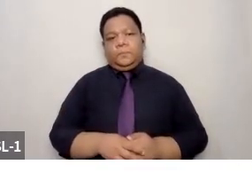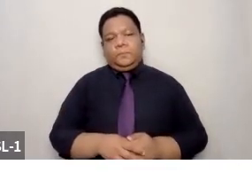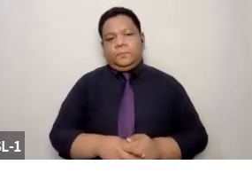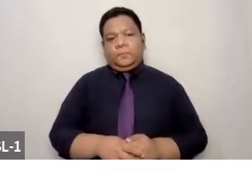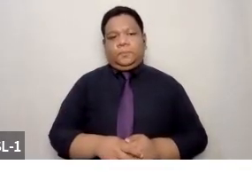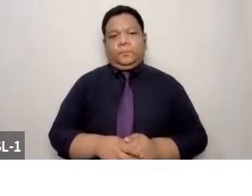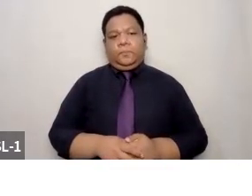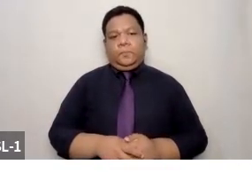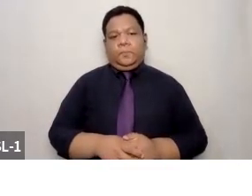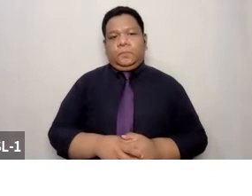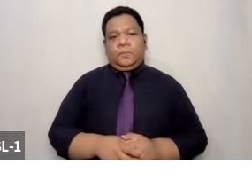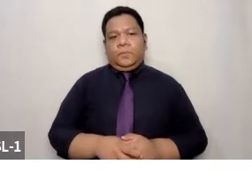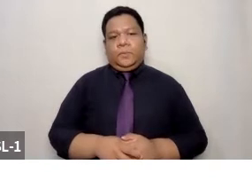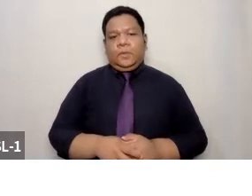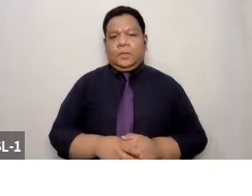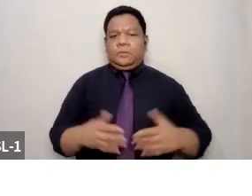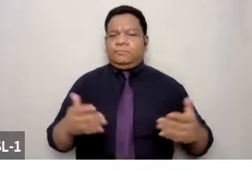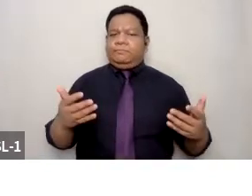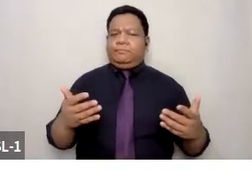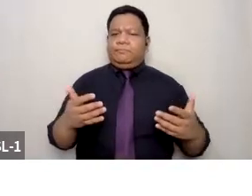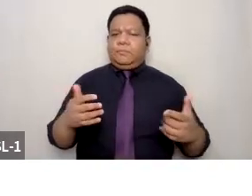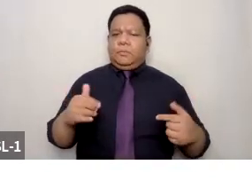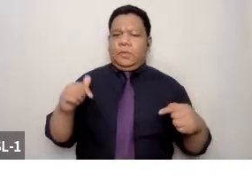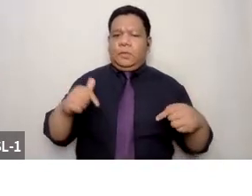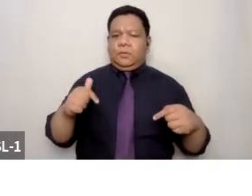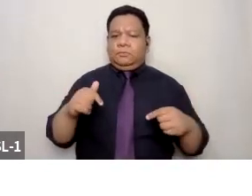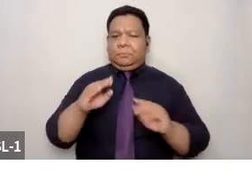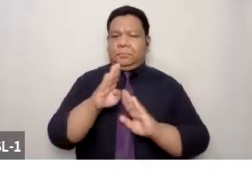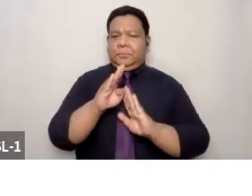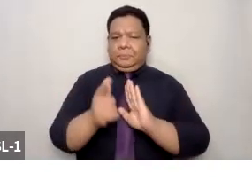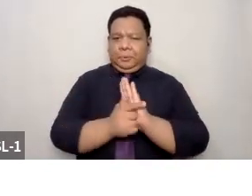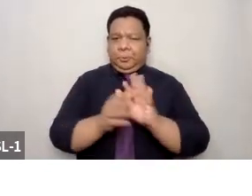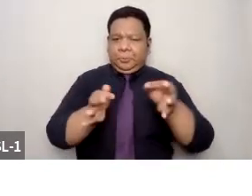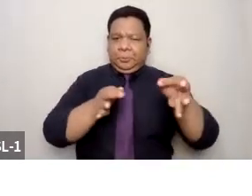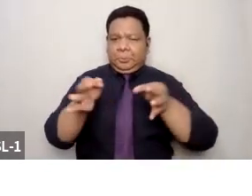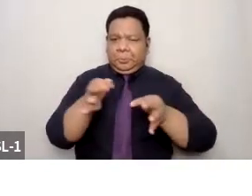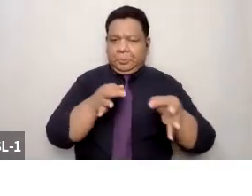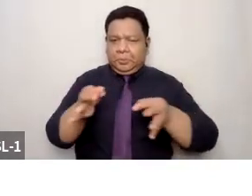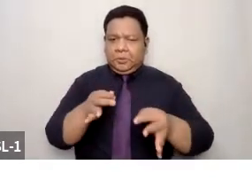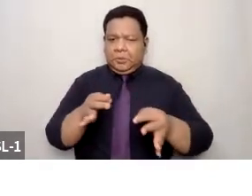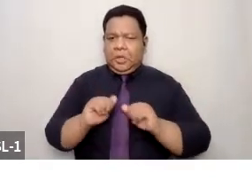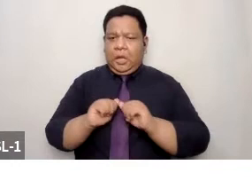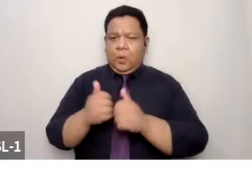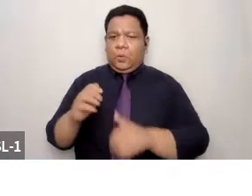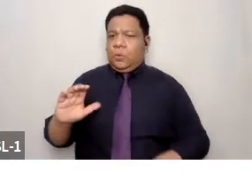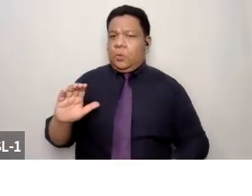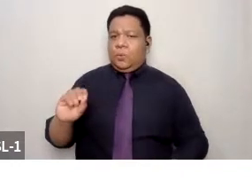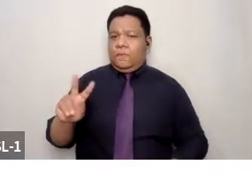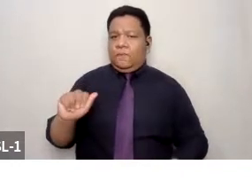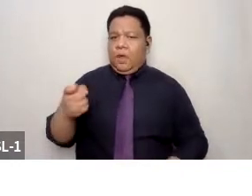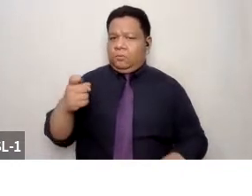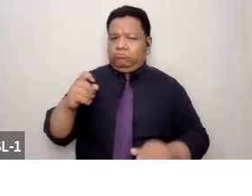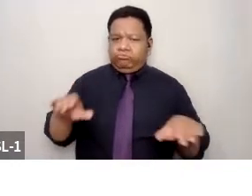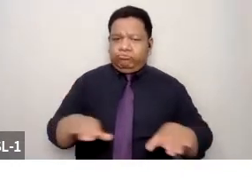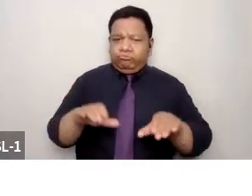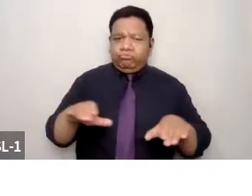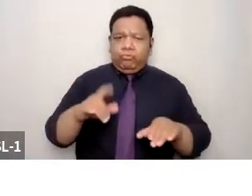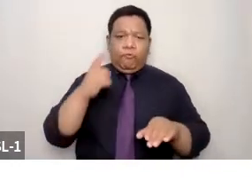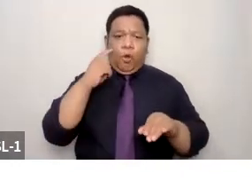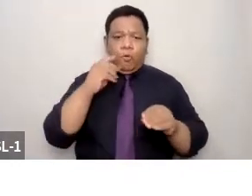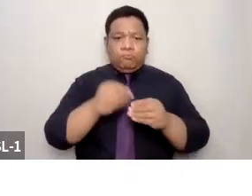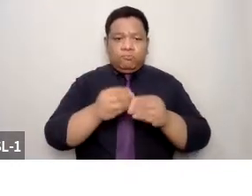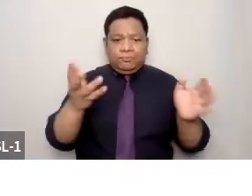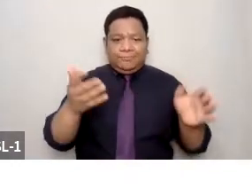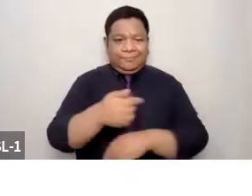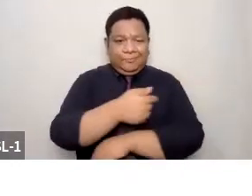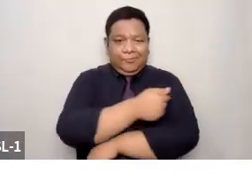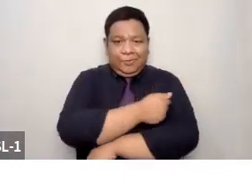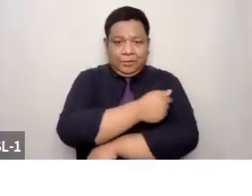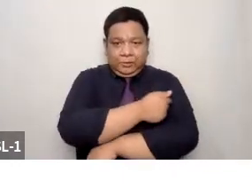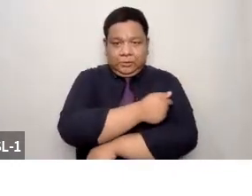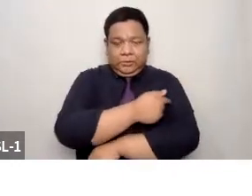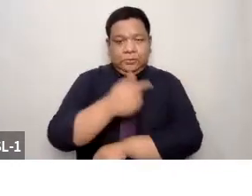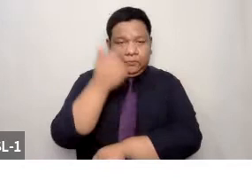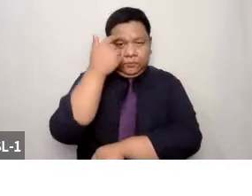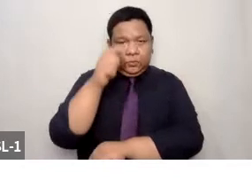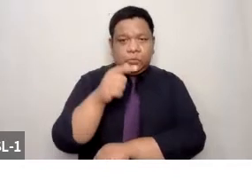So a little background on how Covax does its job in making the vaccines reach those who need them the most.